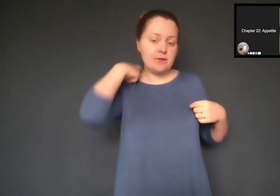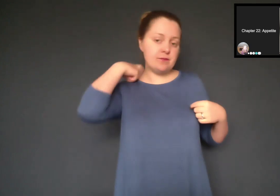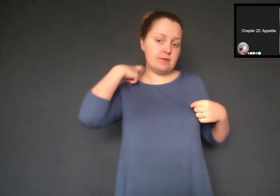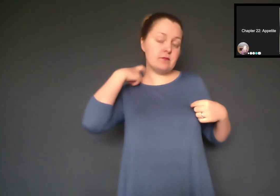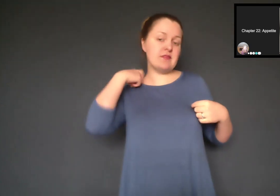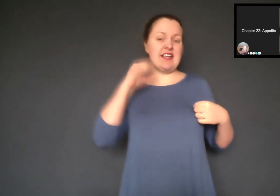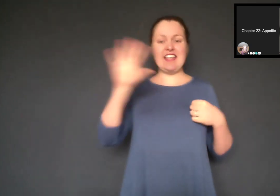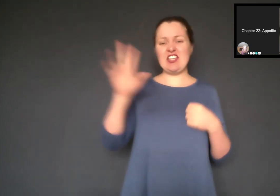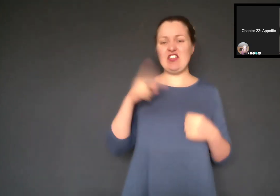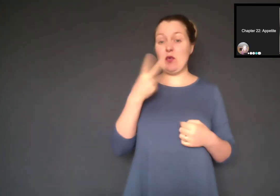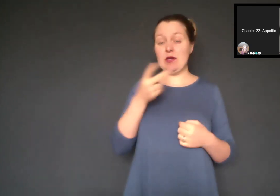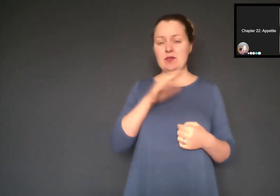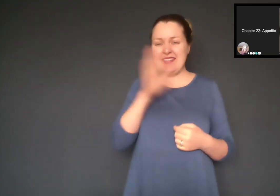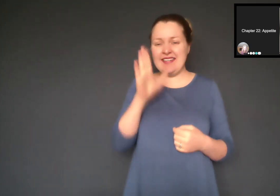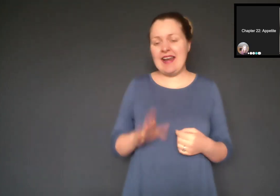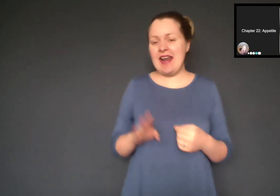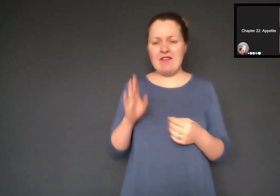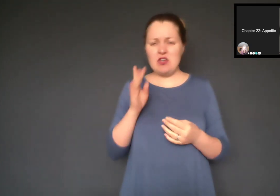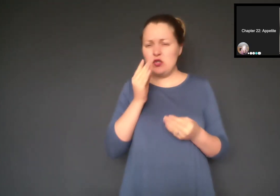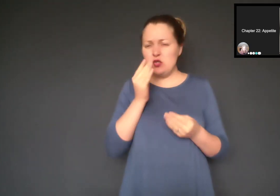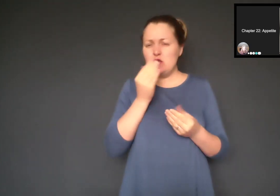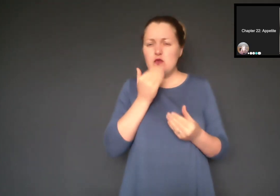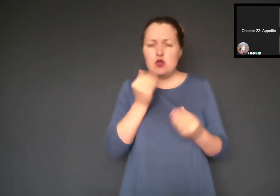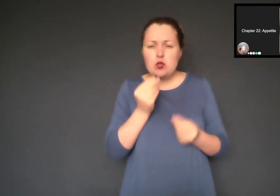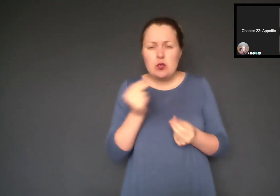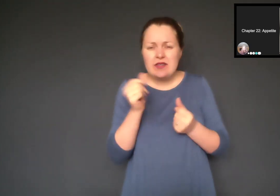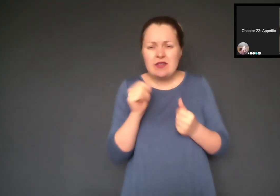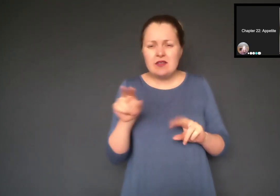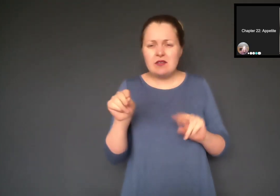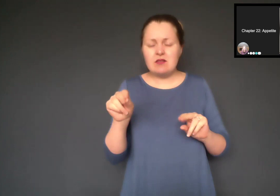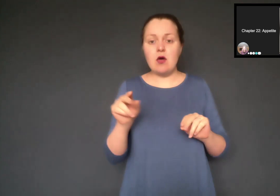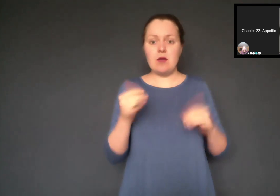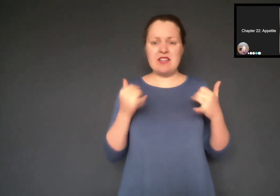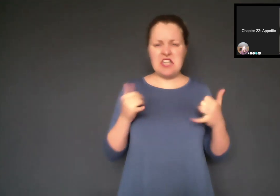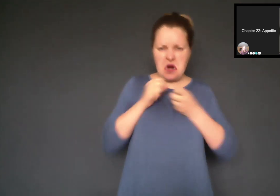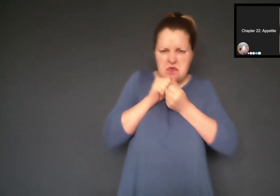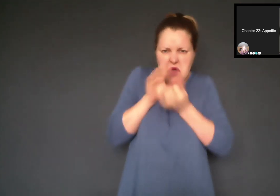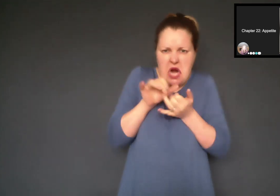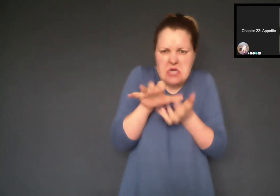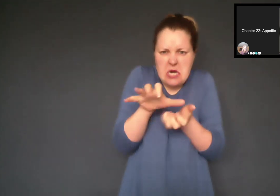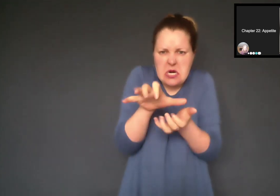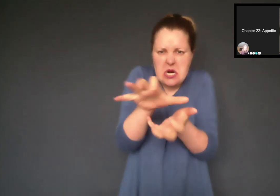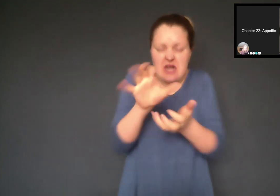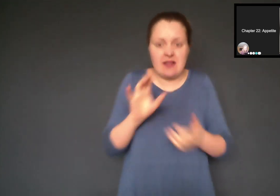melodious but it was now uglier than ever and the rumble of the like the rumble of the devil's belly